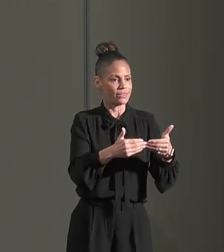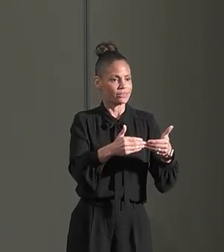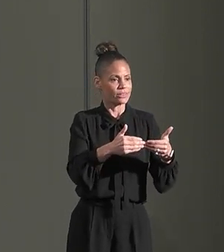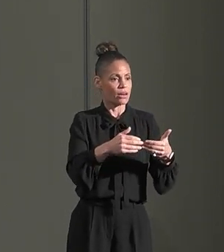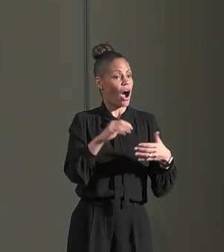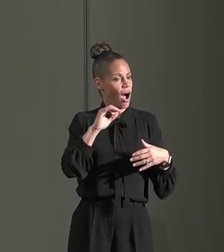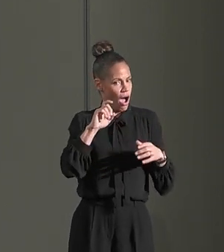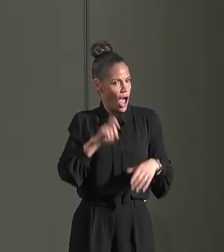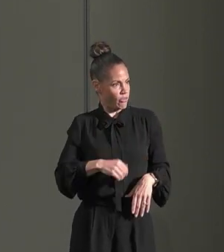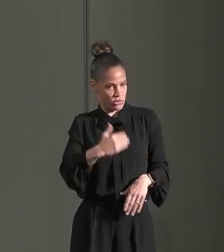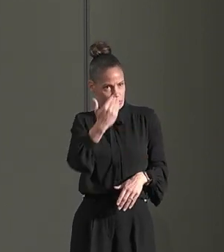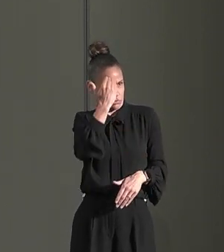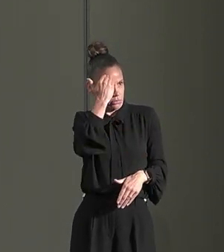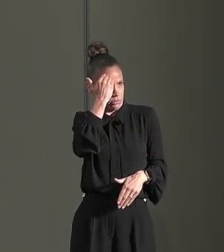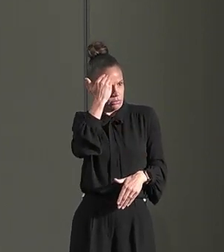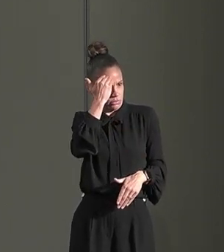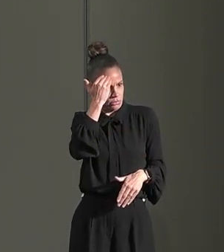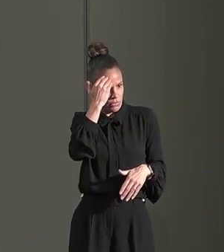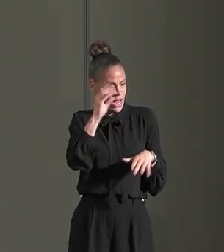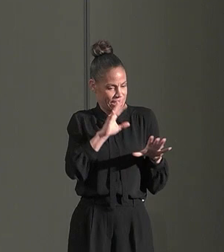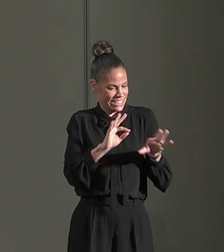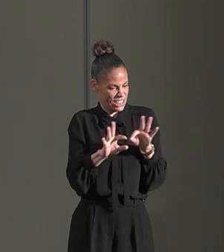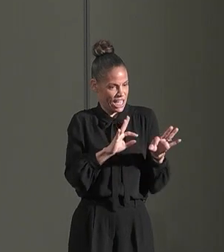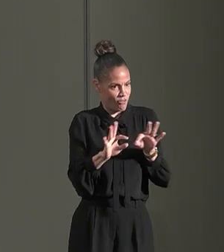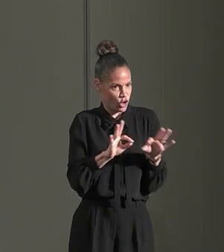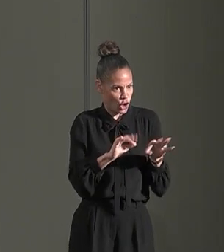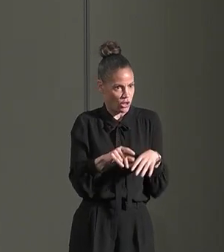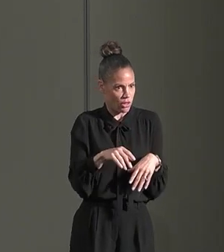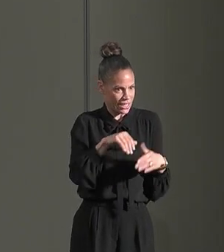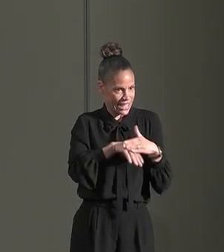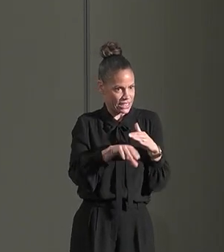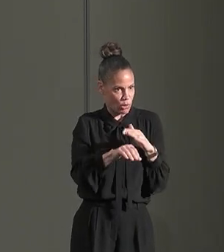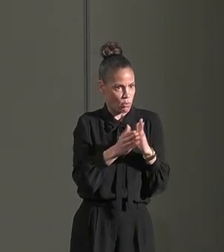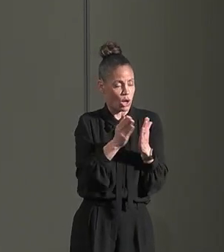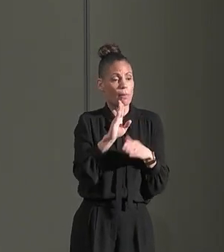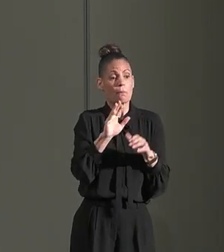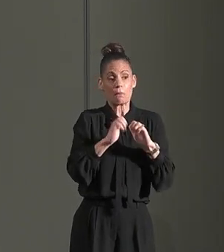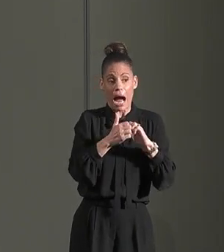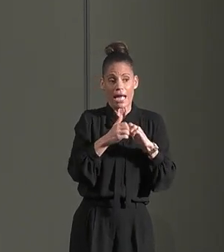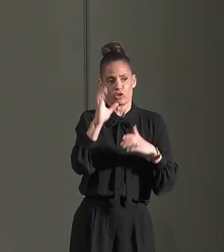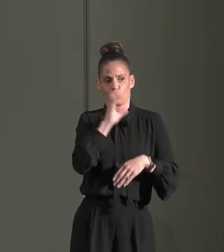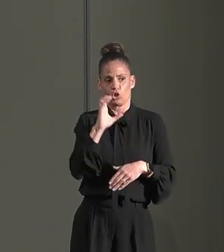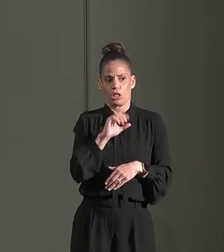accessibility by searching the Met a data and finding it ahead of time. Enforcement started